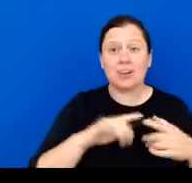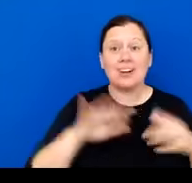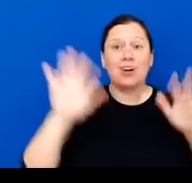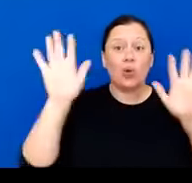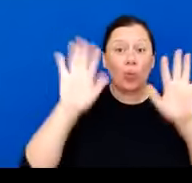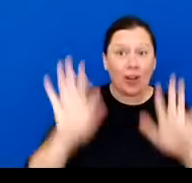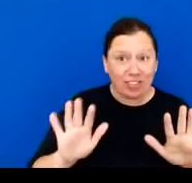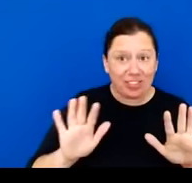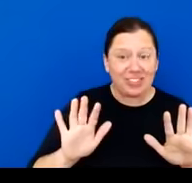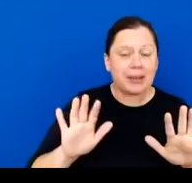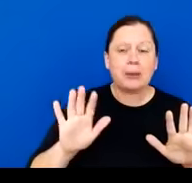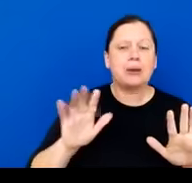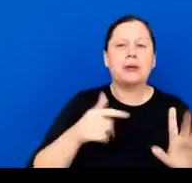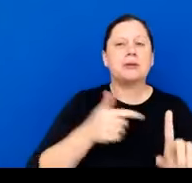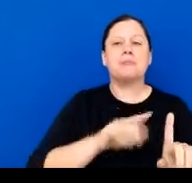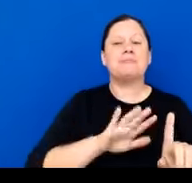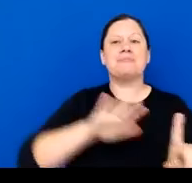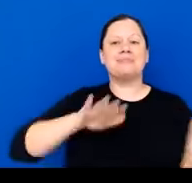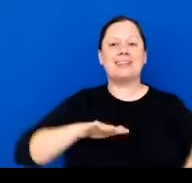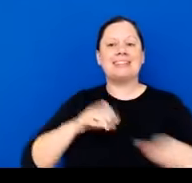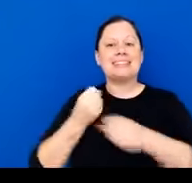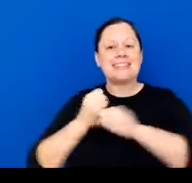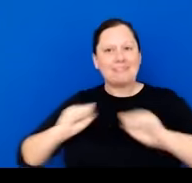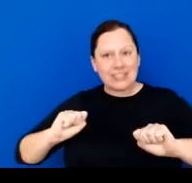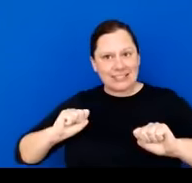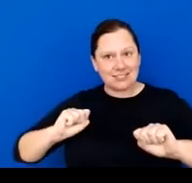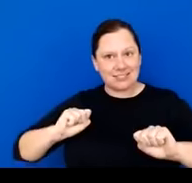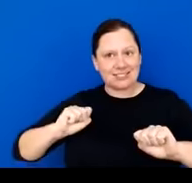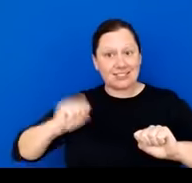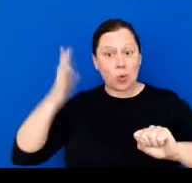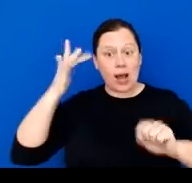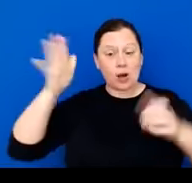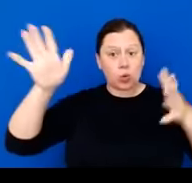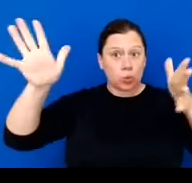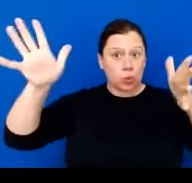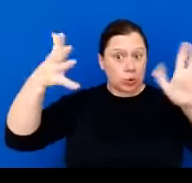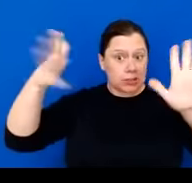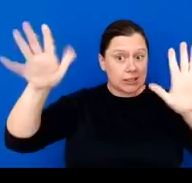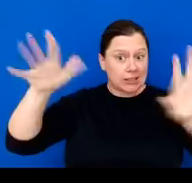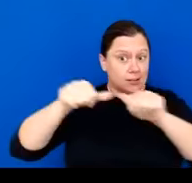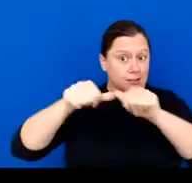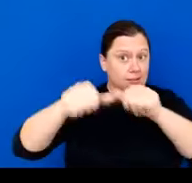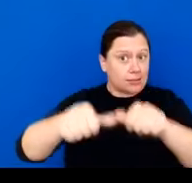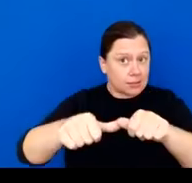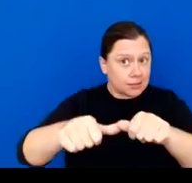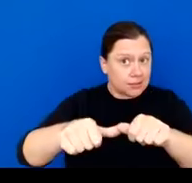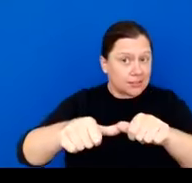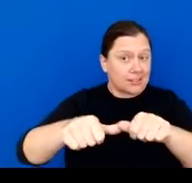with regards to winds and rainfall over the next few days, tomorrow let's